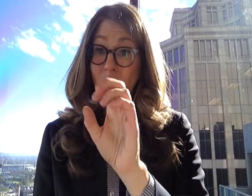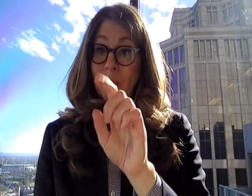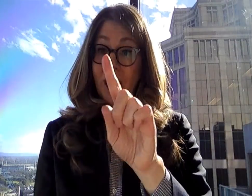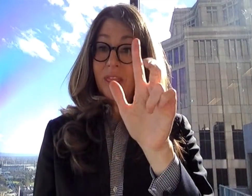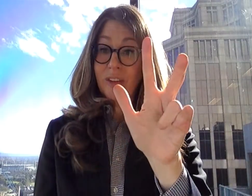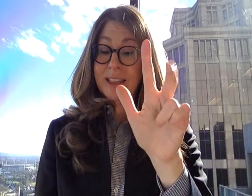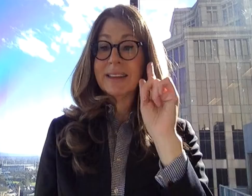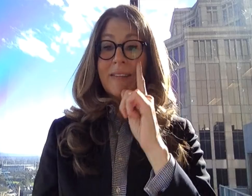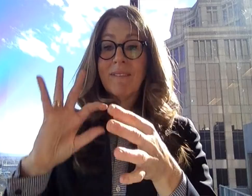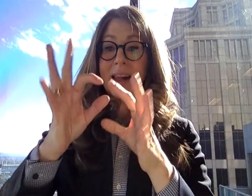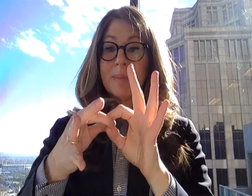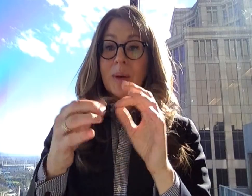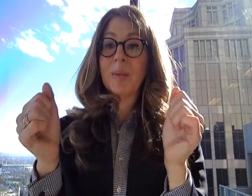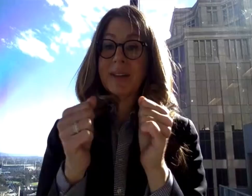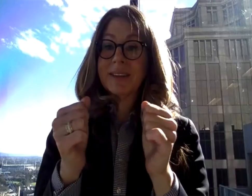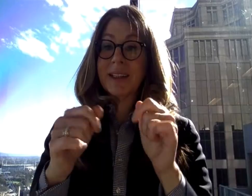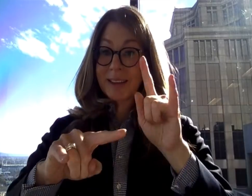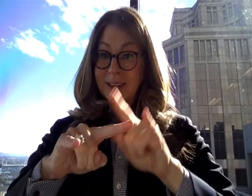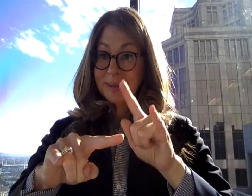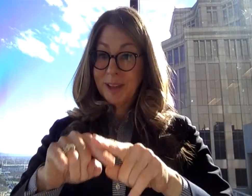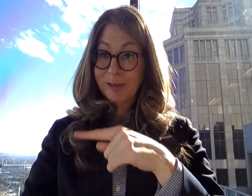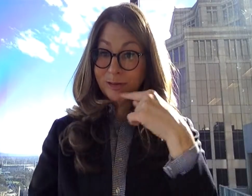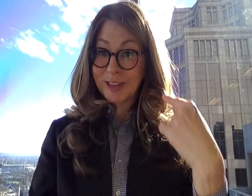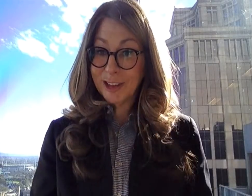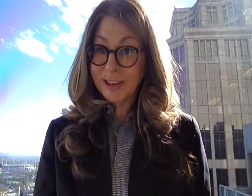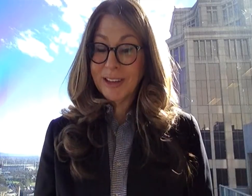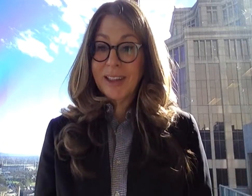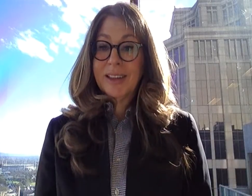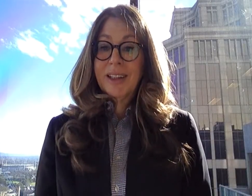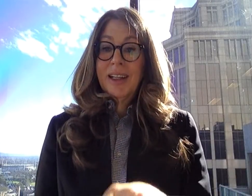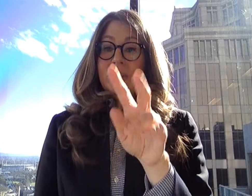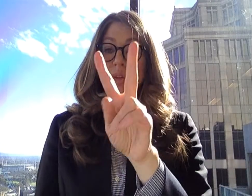2015 Winter Deaflympics in Khanty-Mansiysk, Russia